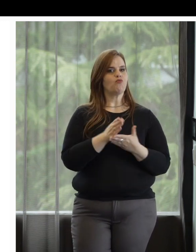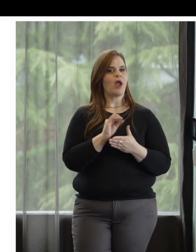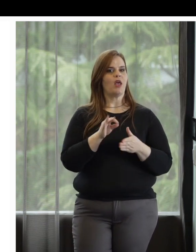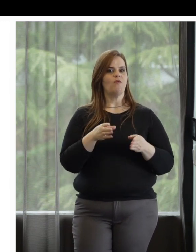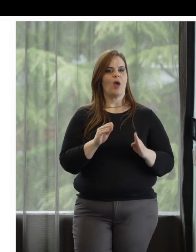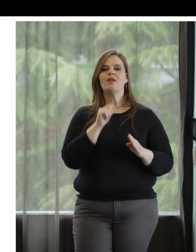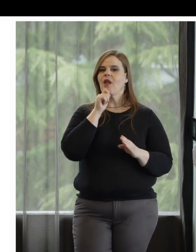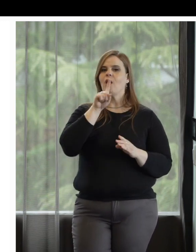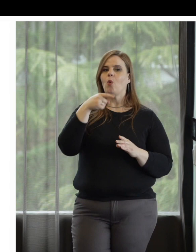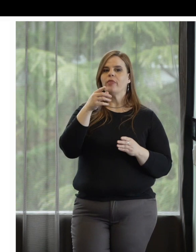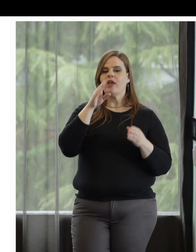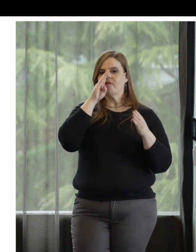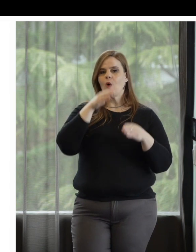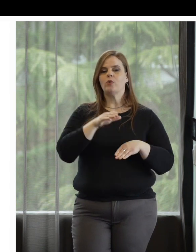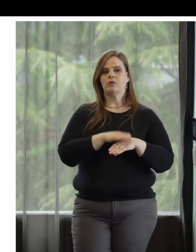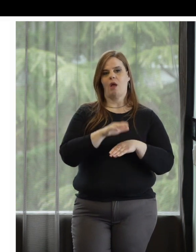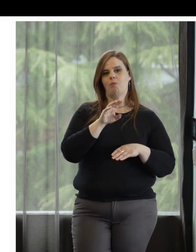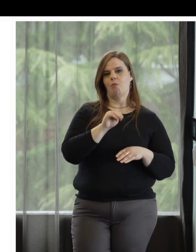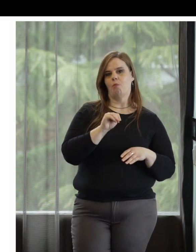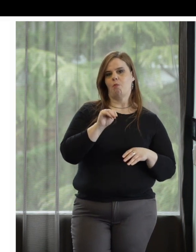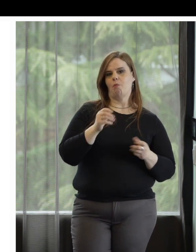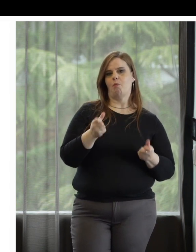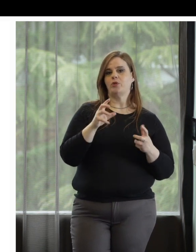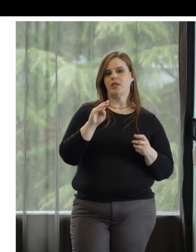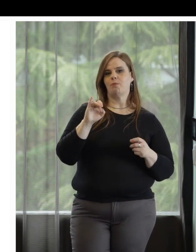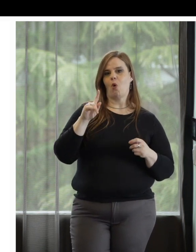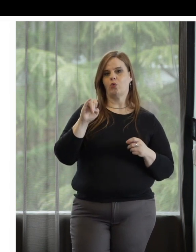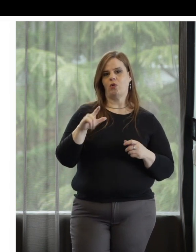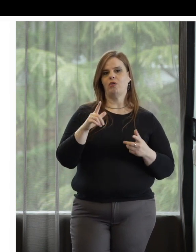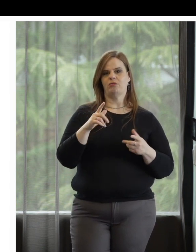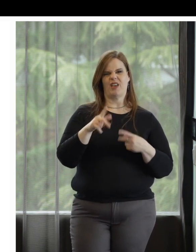modal accessible travel. That's kind of an overview